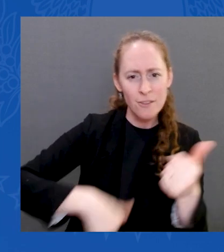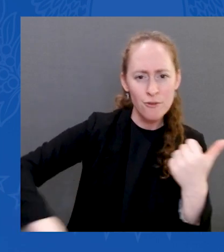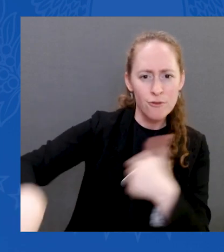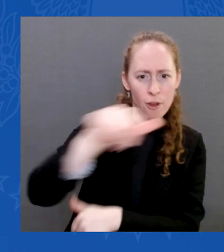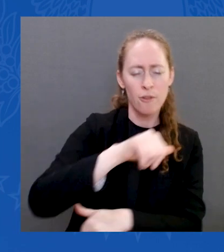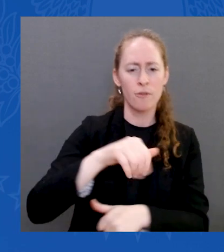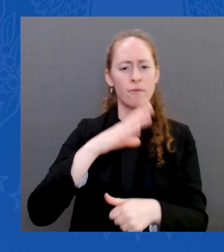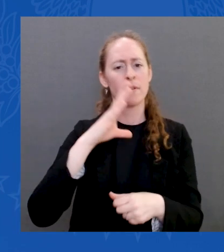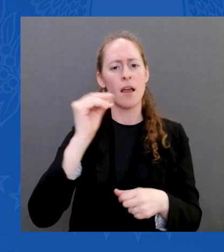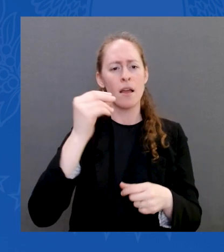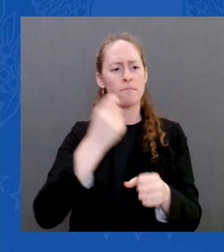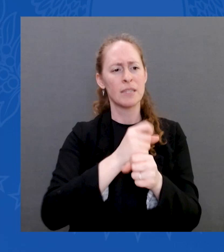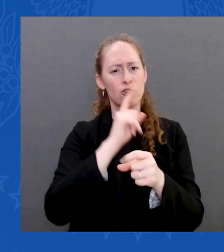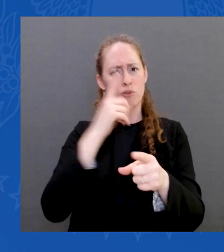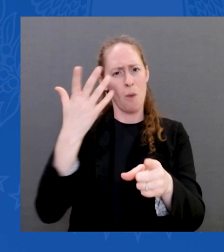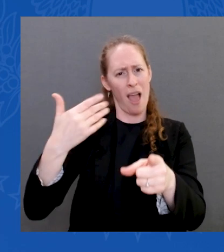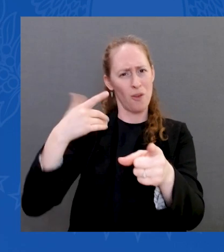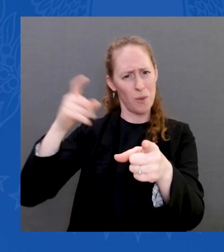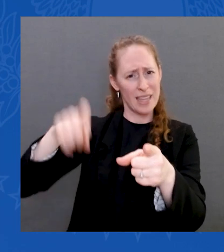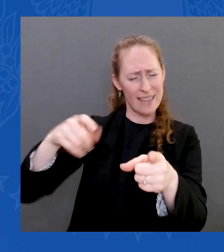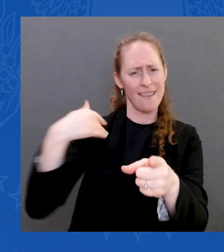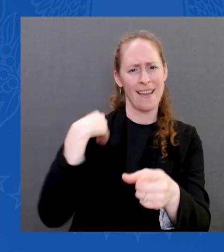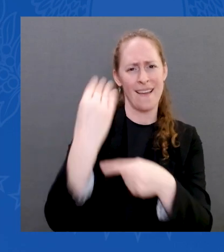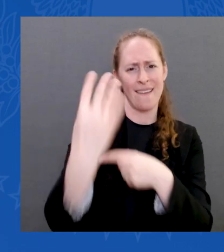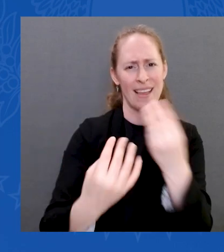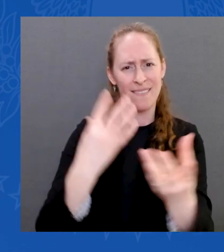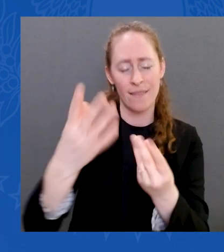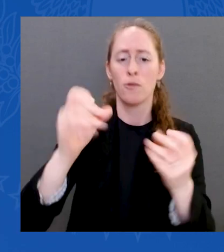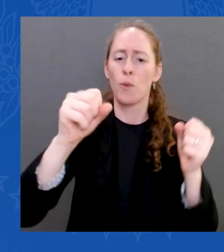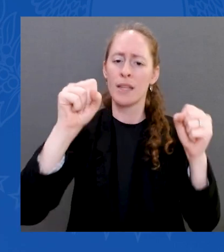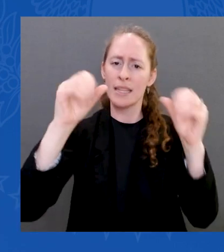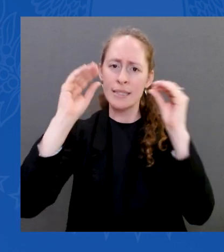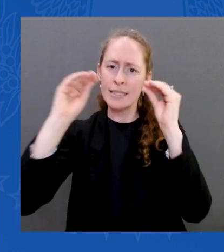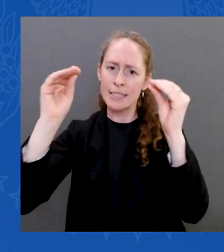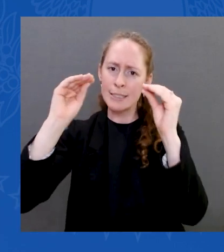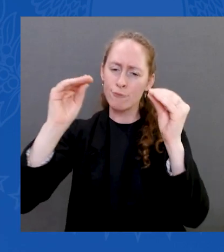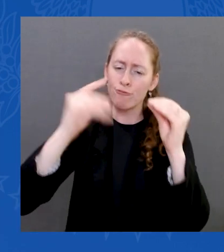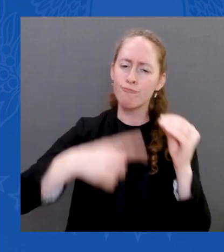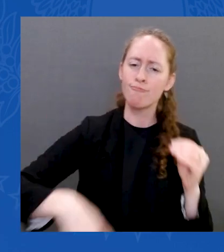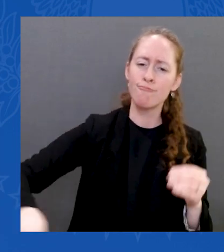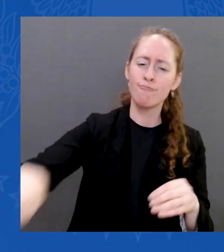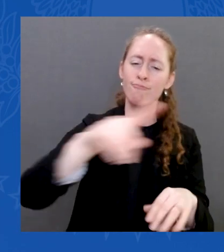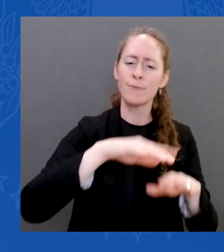so they have a chance -- a chance to achieve their dreams -- dreams they don't even know they have --